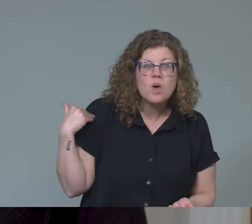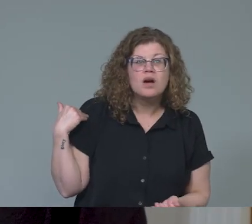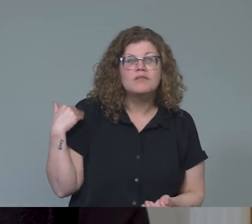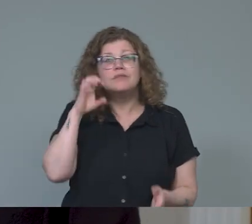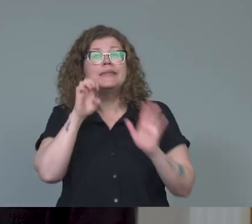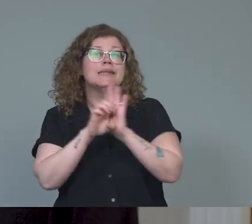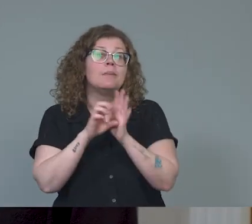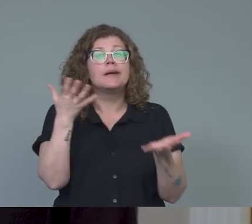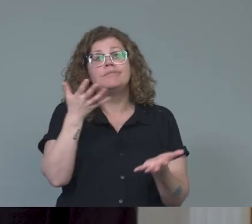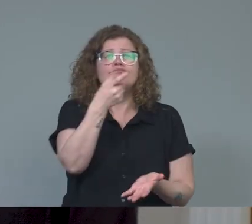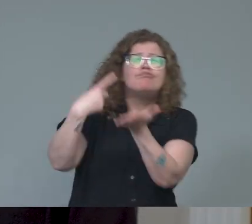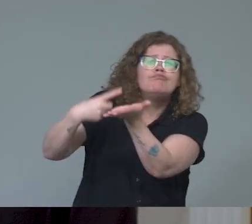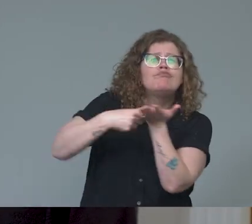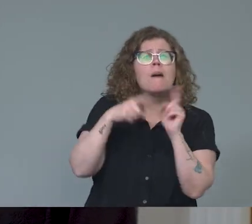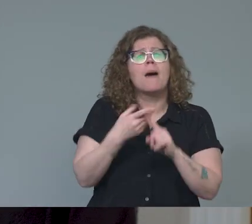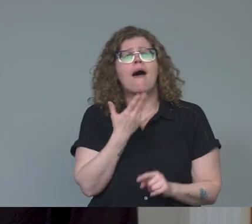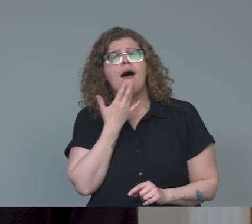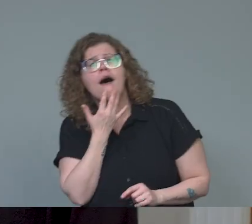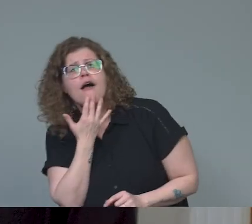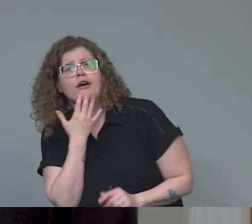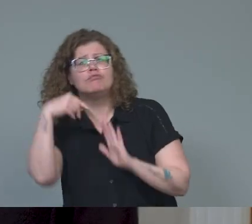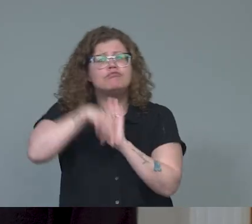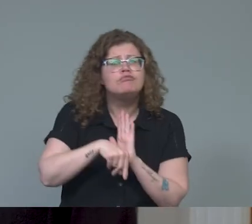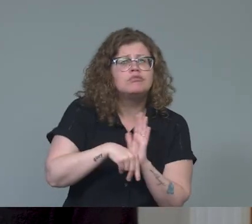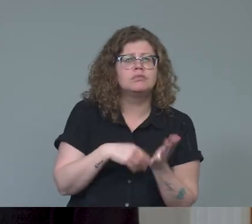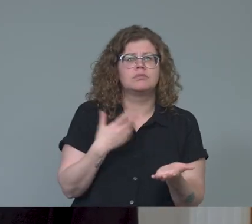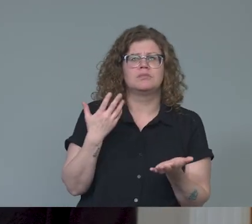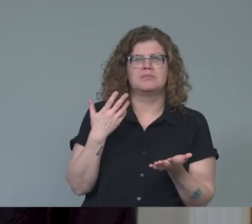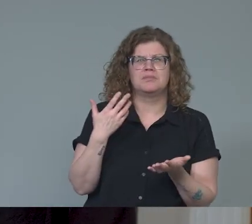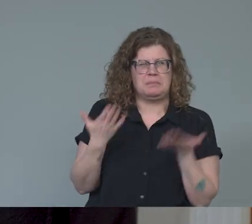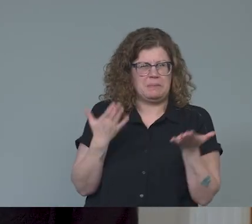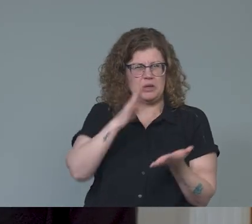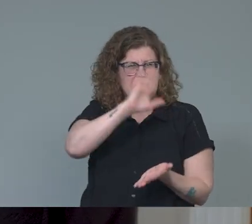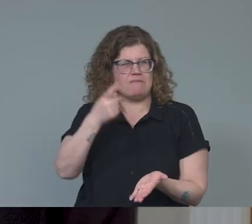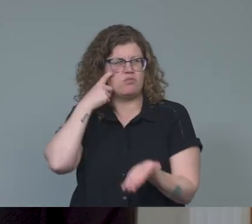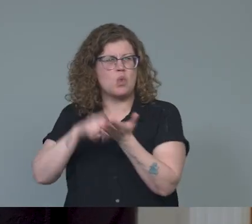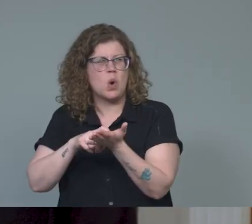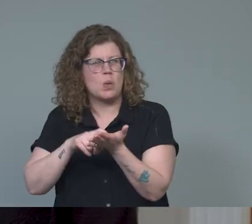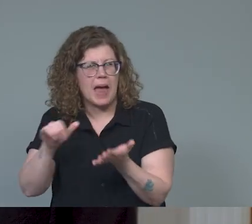in a different way that you wouldn't before, like, you know, talking about the colour or just talking about, oh, I never saw that magpie there,